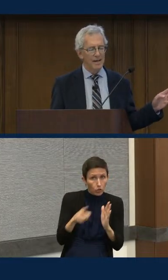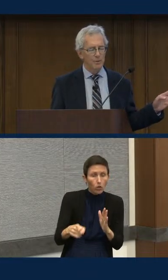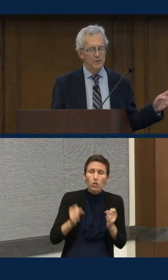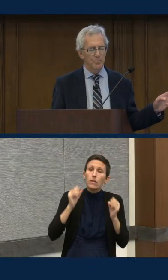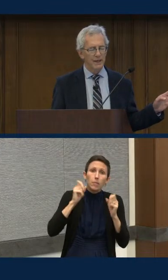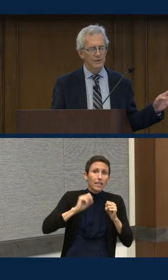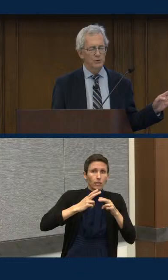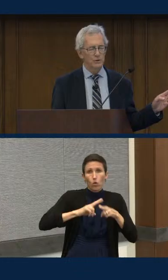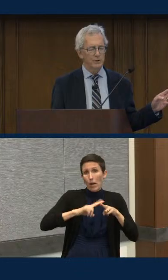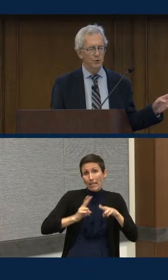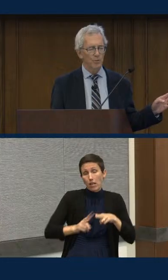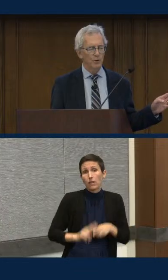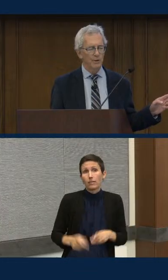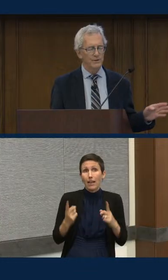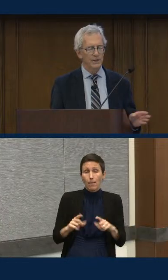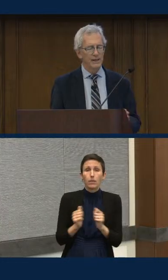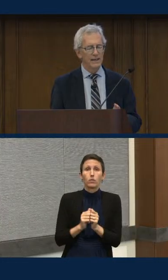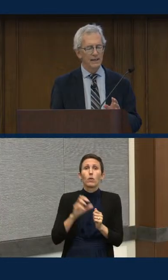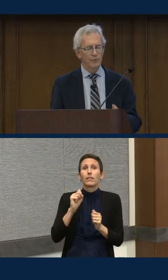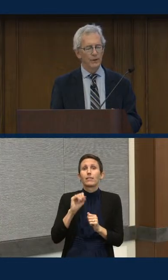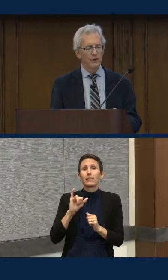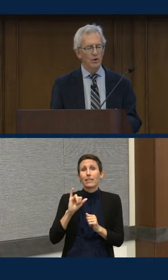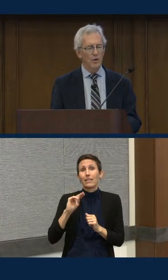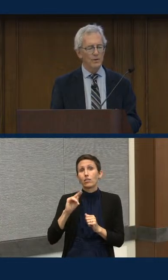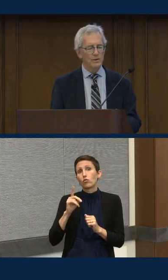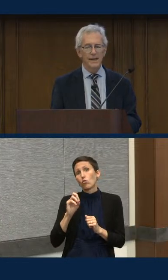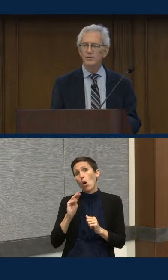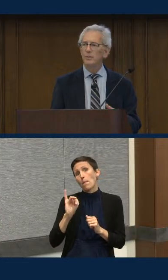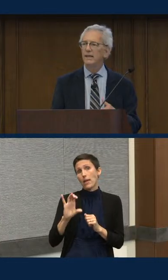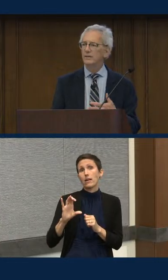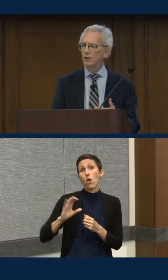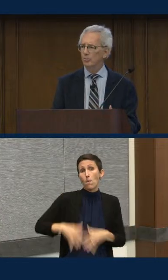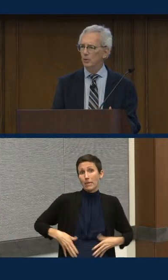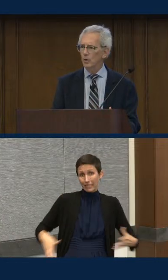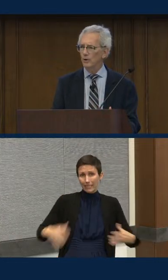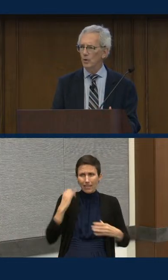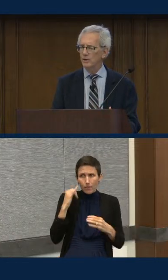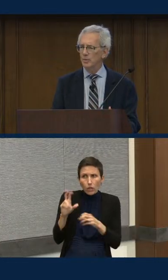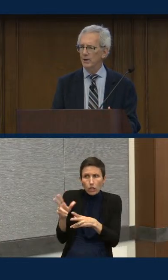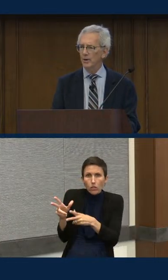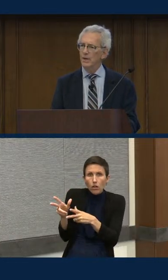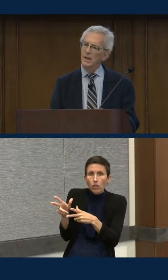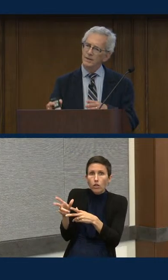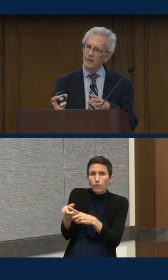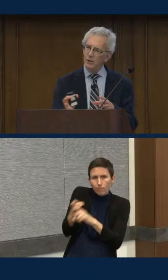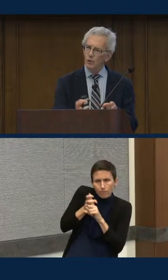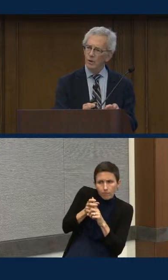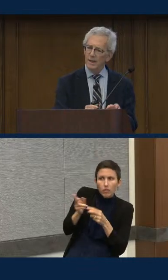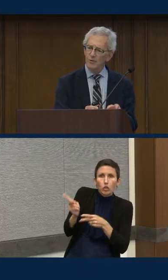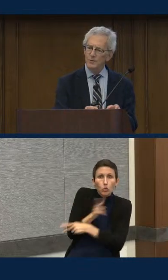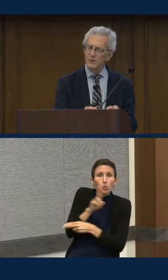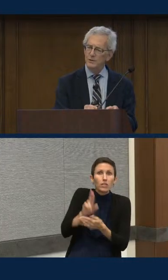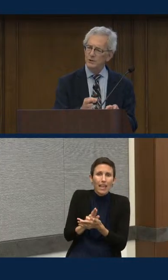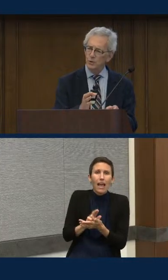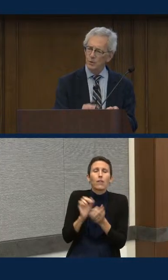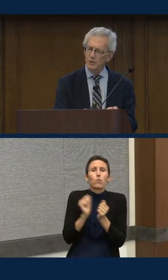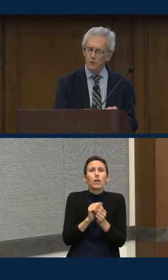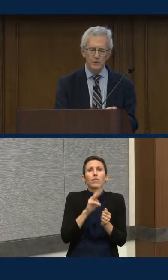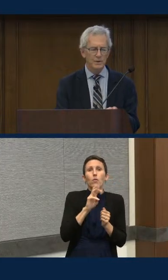what happened with syndrome obesity if we can harness that